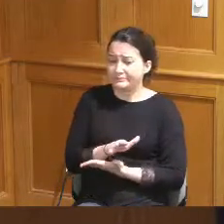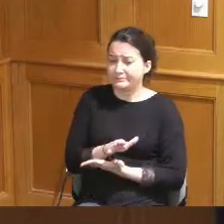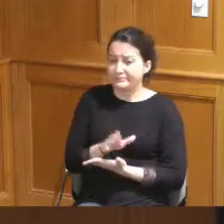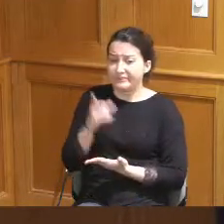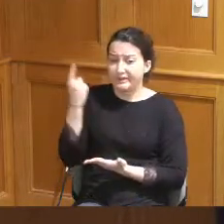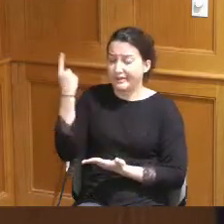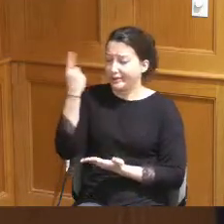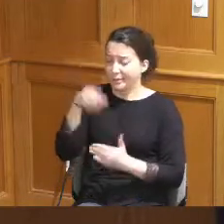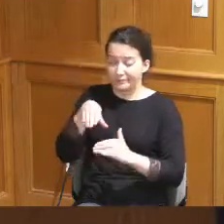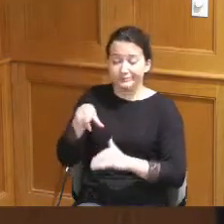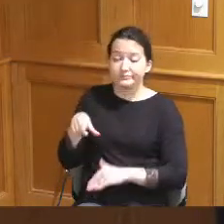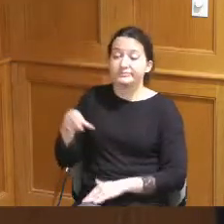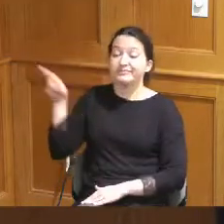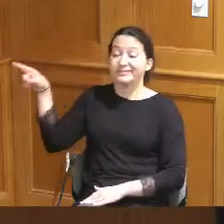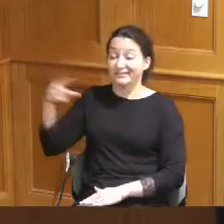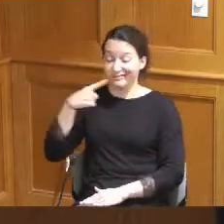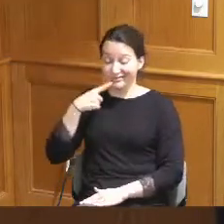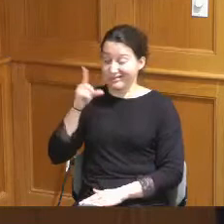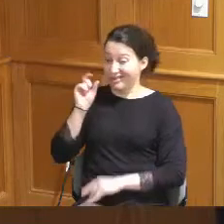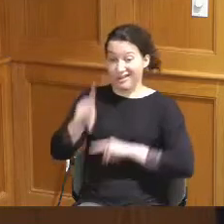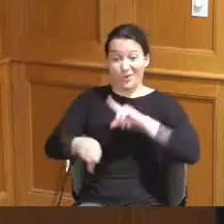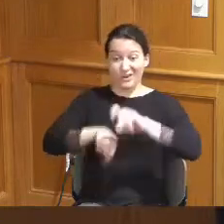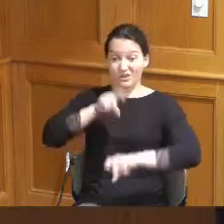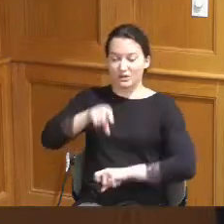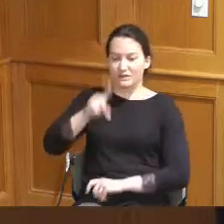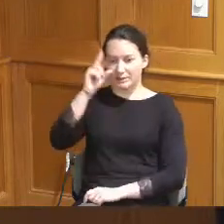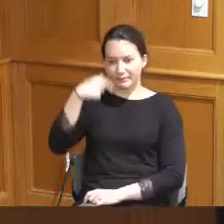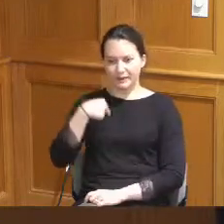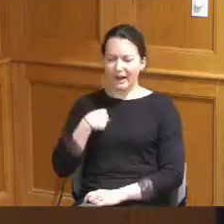in with and he said when he asked questions it almost sounds like me when he asked questions they